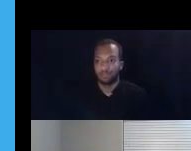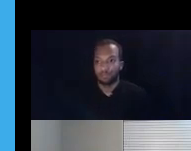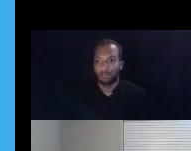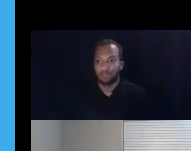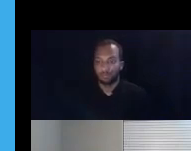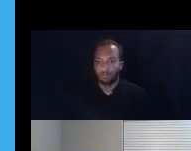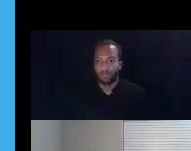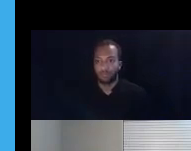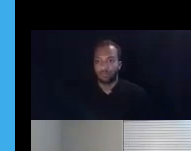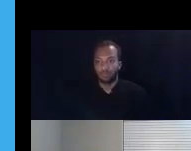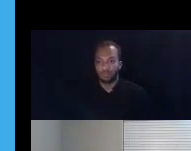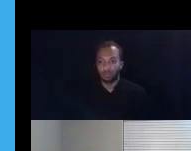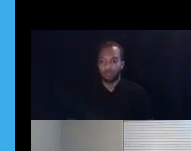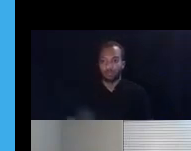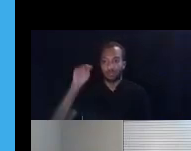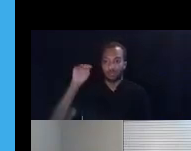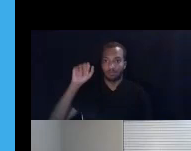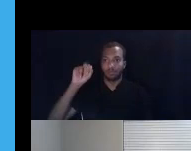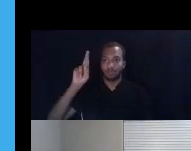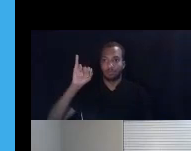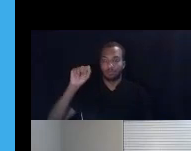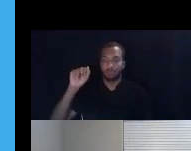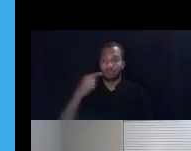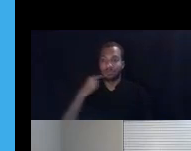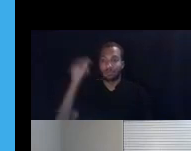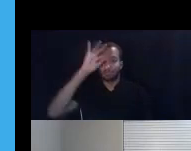I don't know. Full transparency.